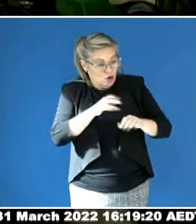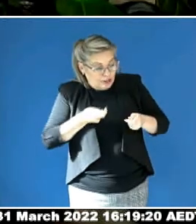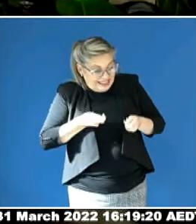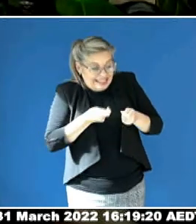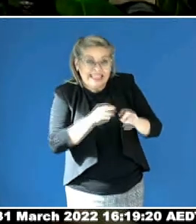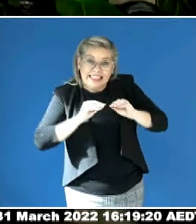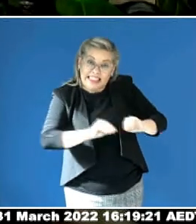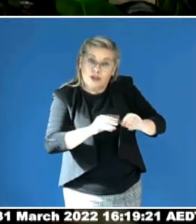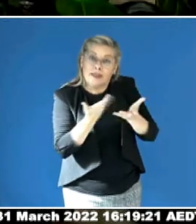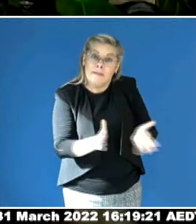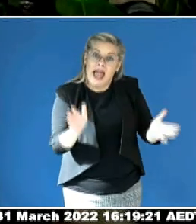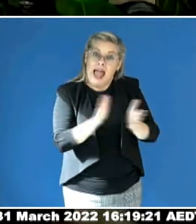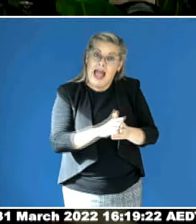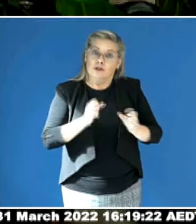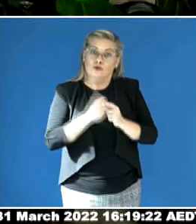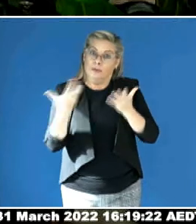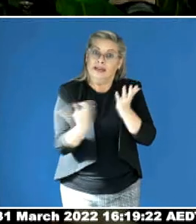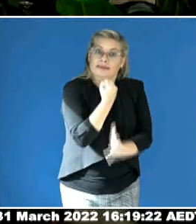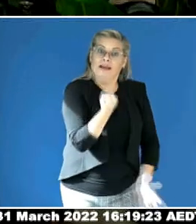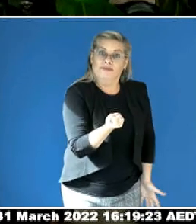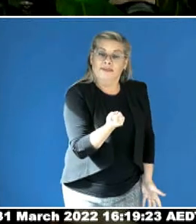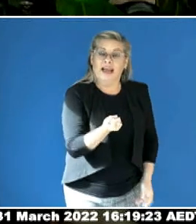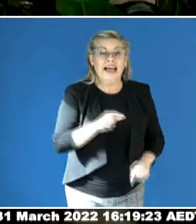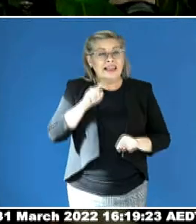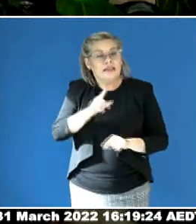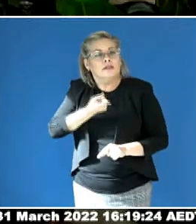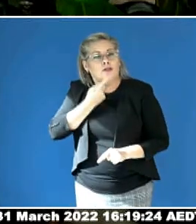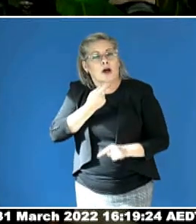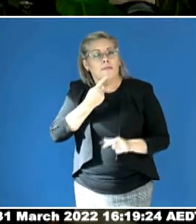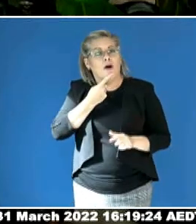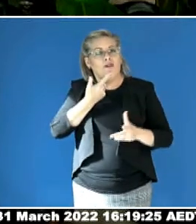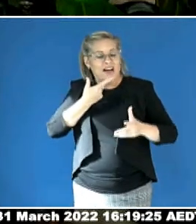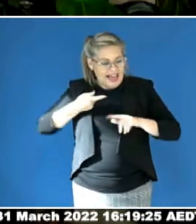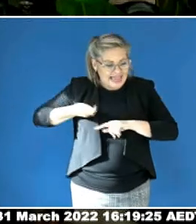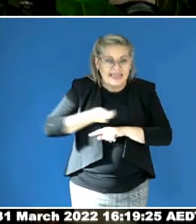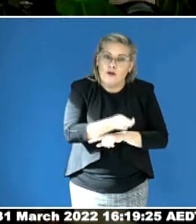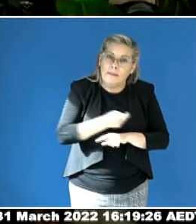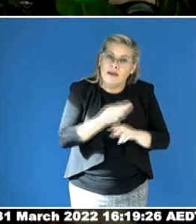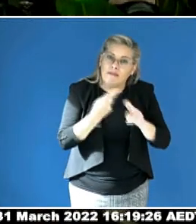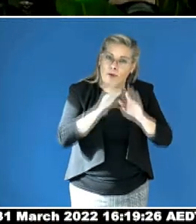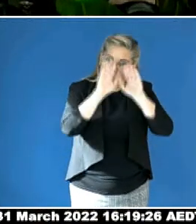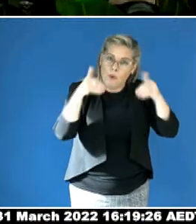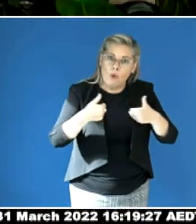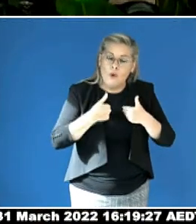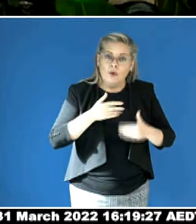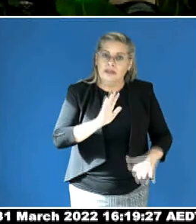This system of autism behavioural management doesn't teach recognising and avoiding predators, bullies and abusive people and it has to change."